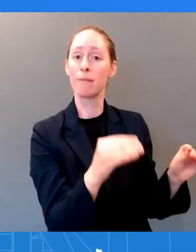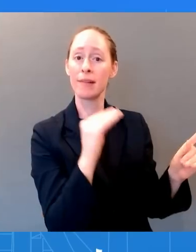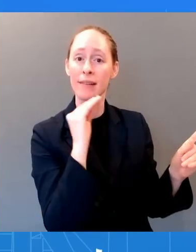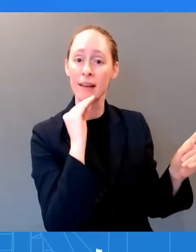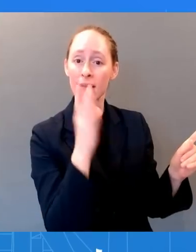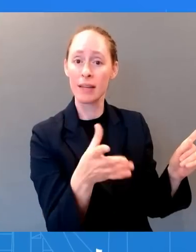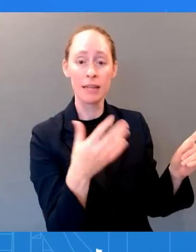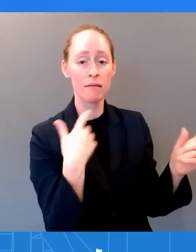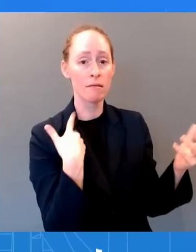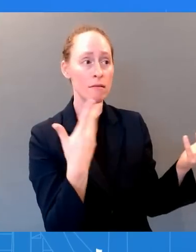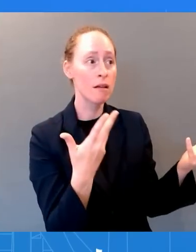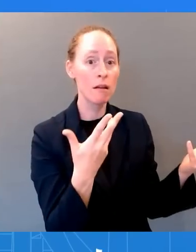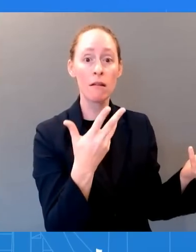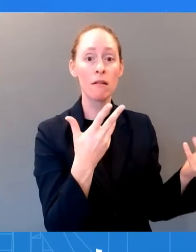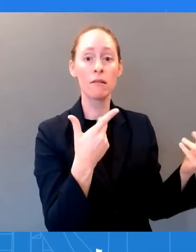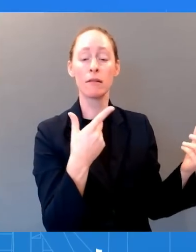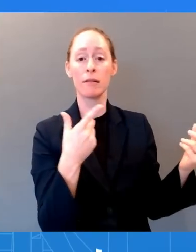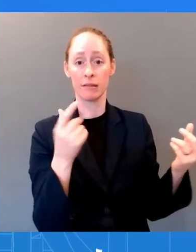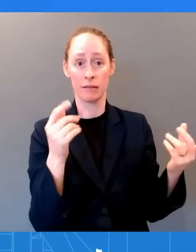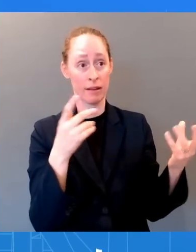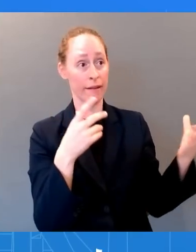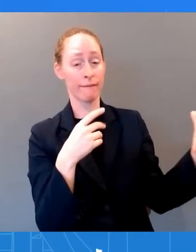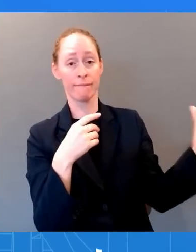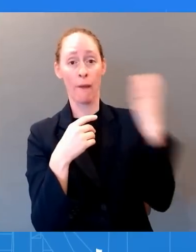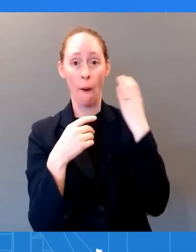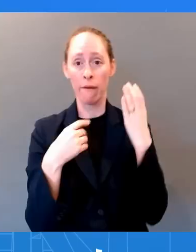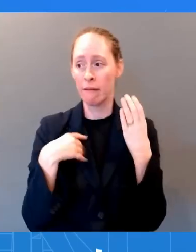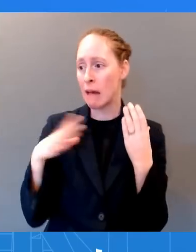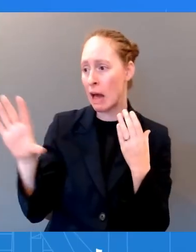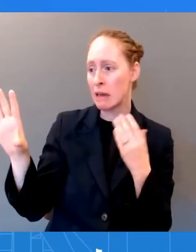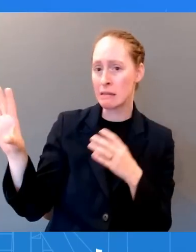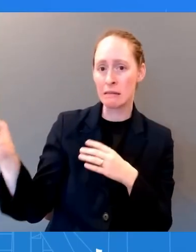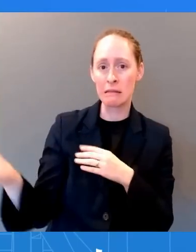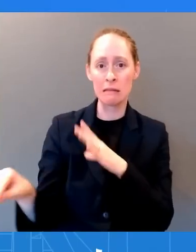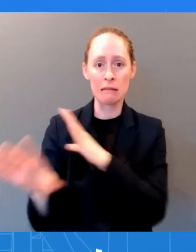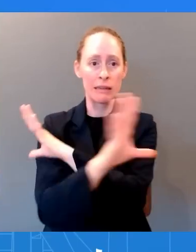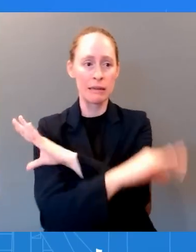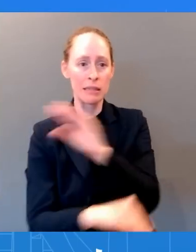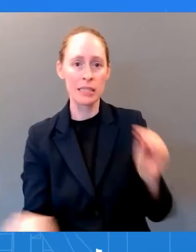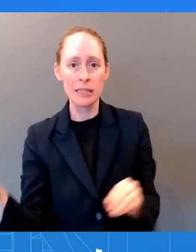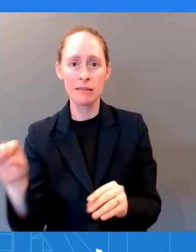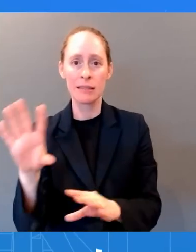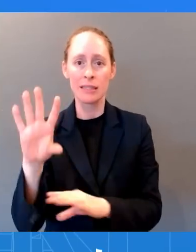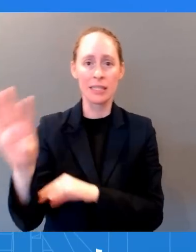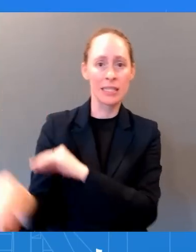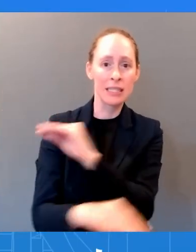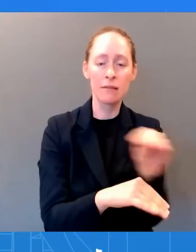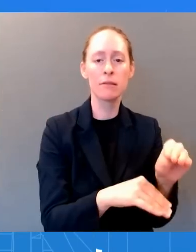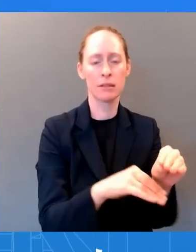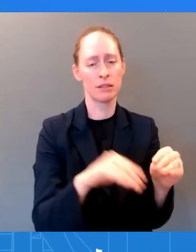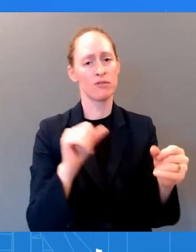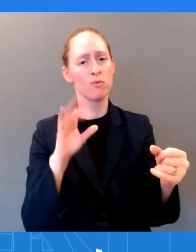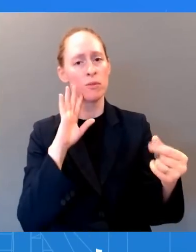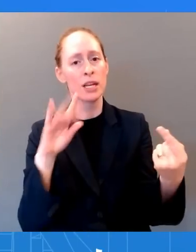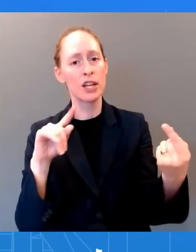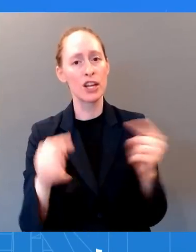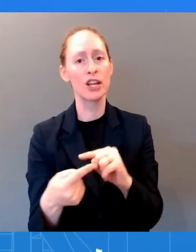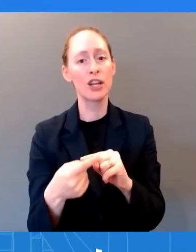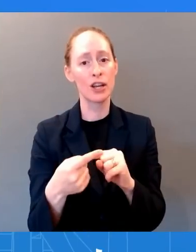and that consequences would be likely worsened over time. And that is what you're seeing here. So this is an action we've been forced to take